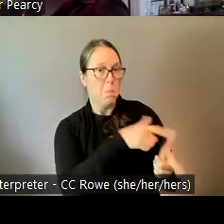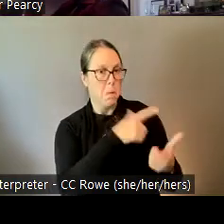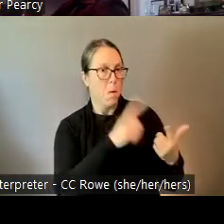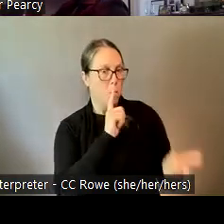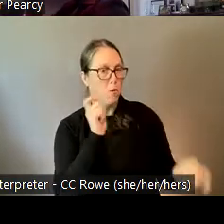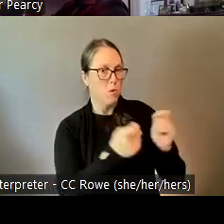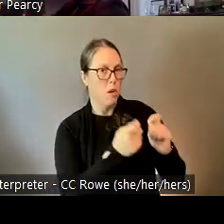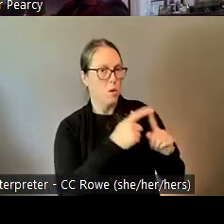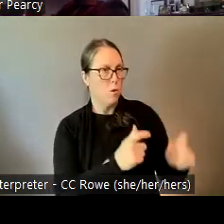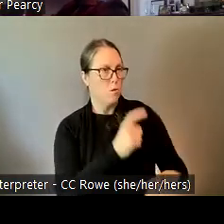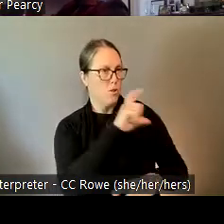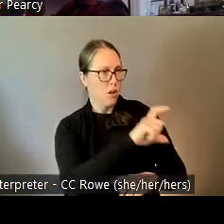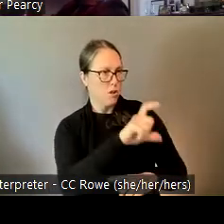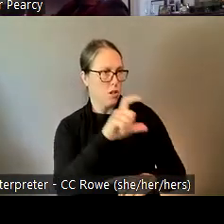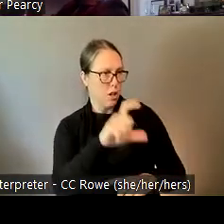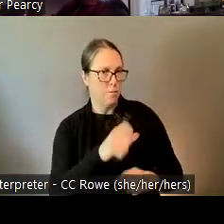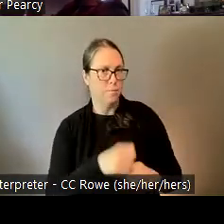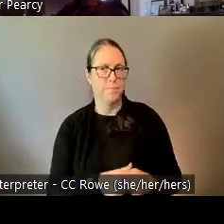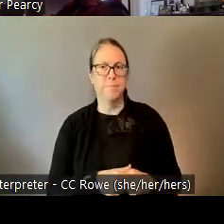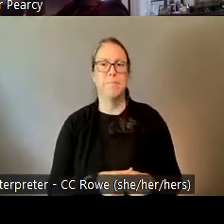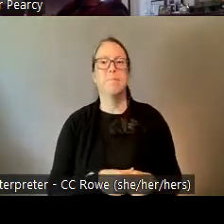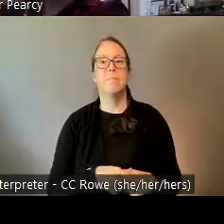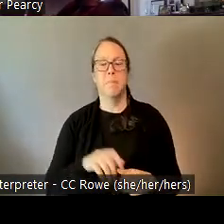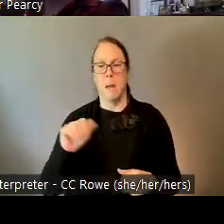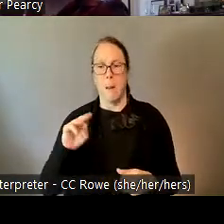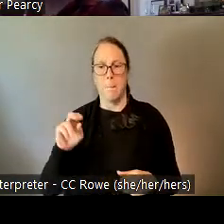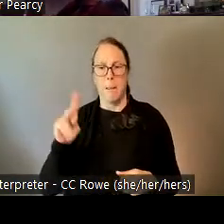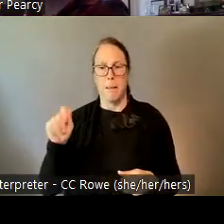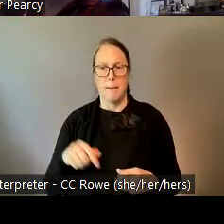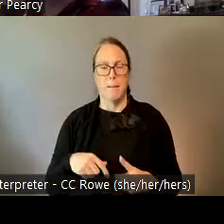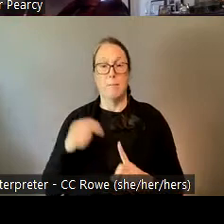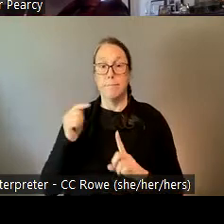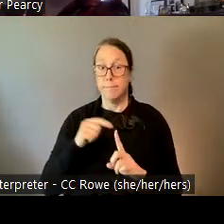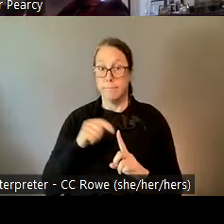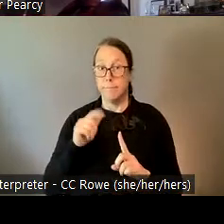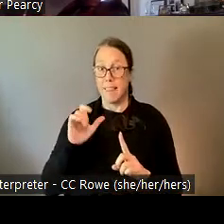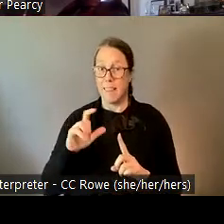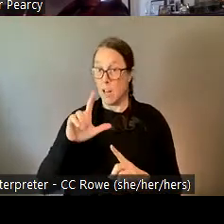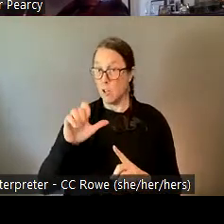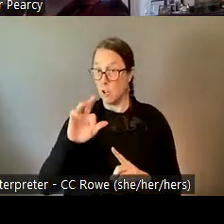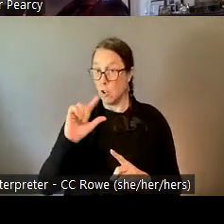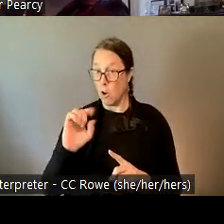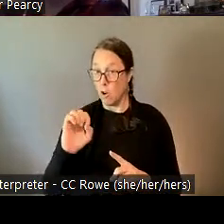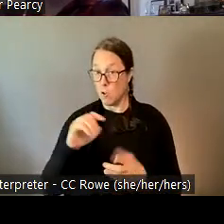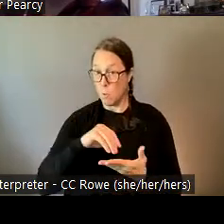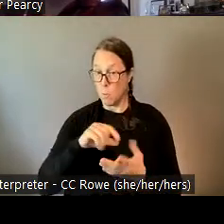This is a term which describes a printed document that has been enlarged for easier readability